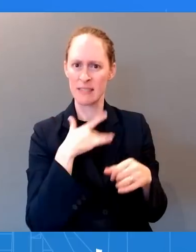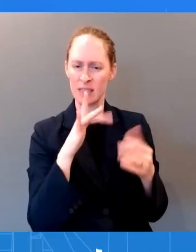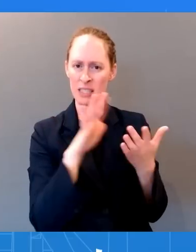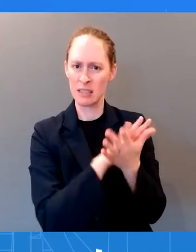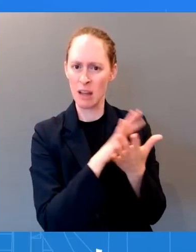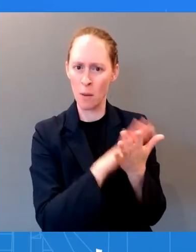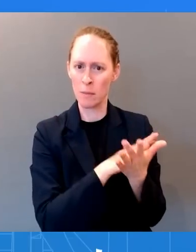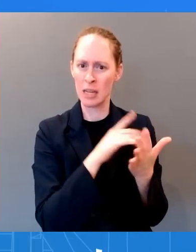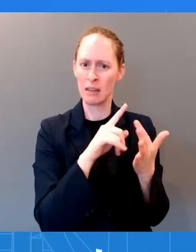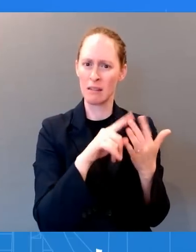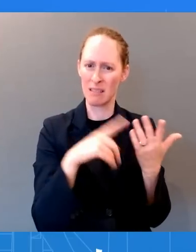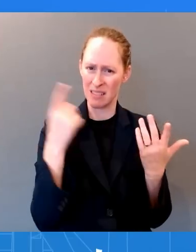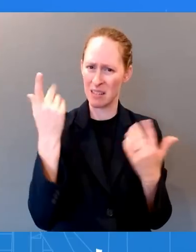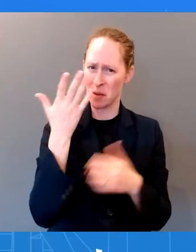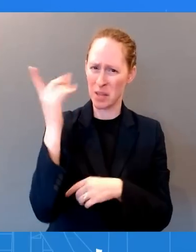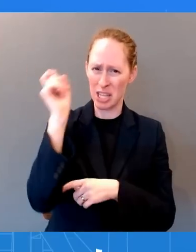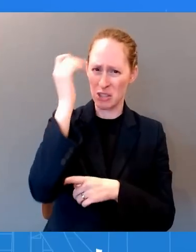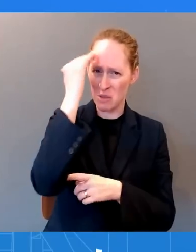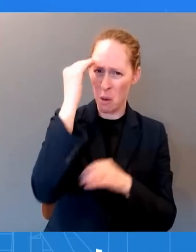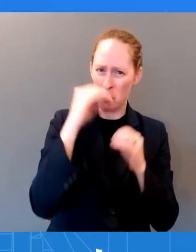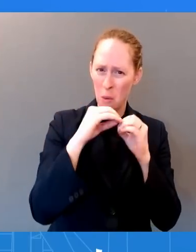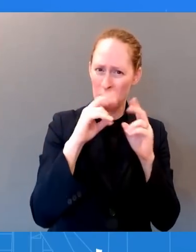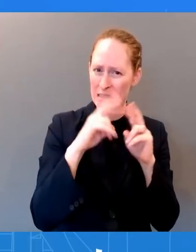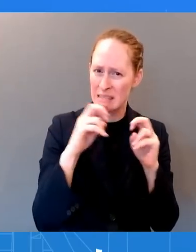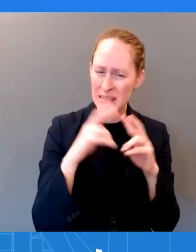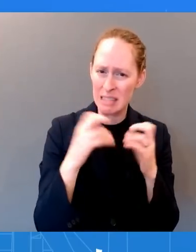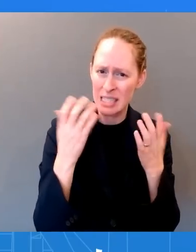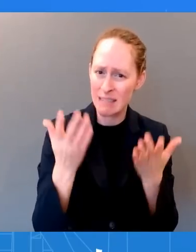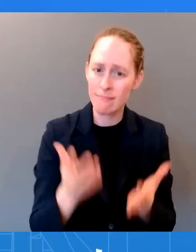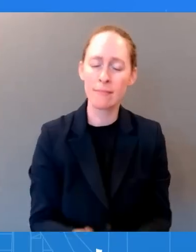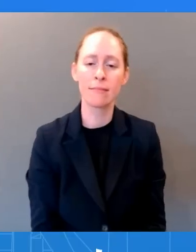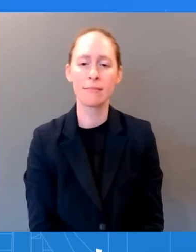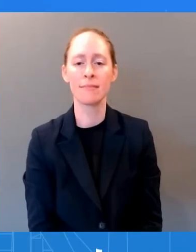to national security questions and even classified materials,